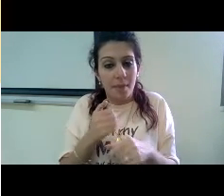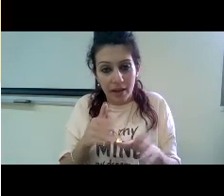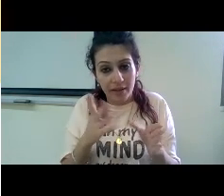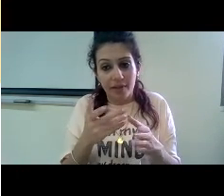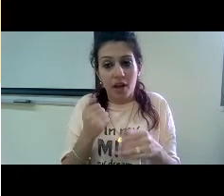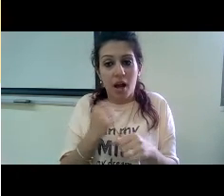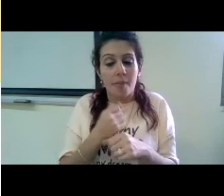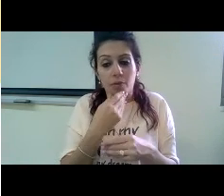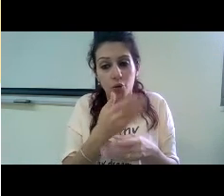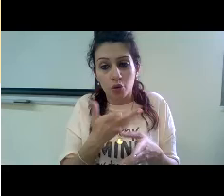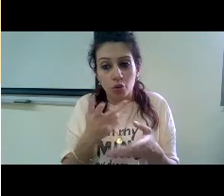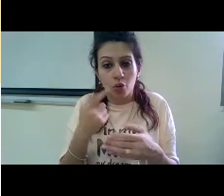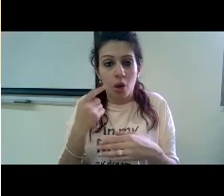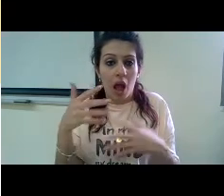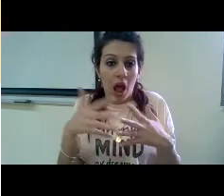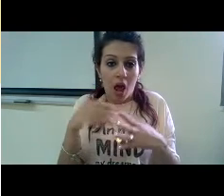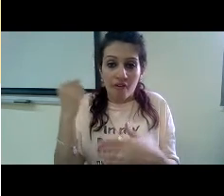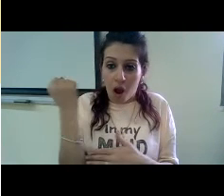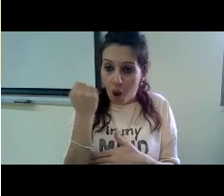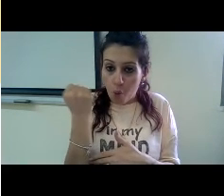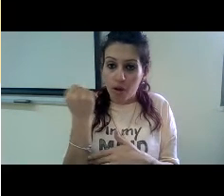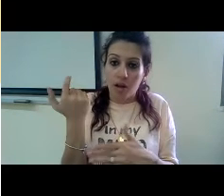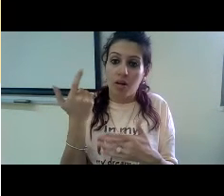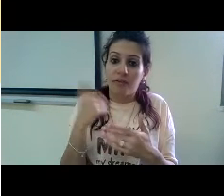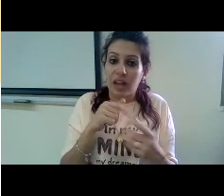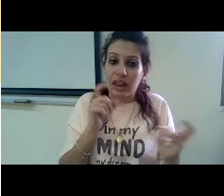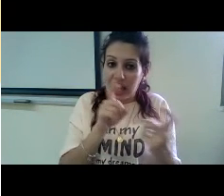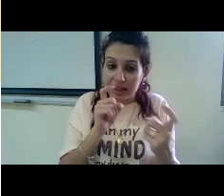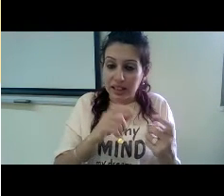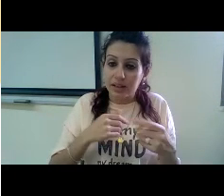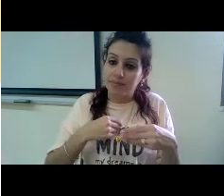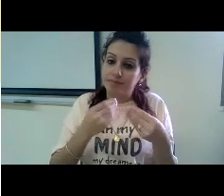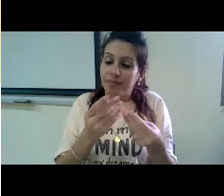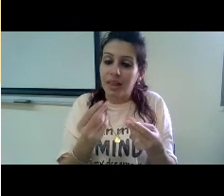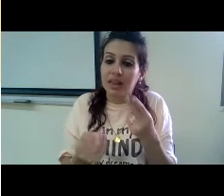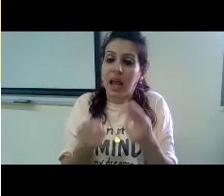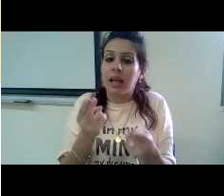how you're going to guide parents through this.